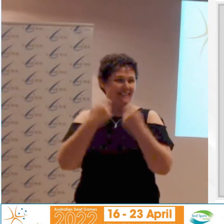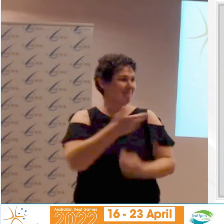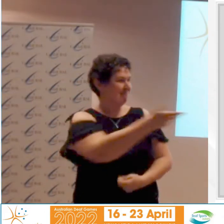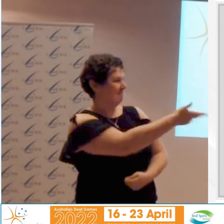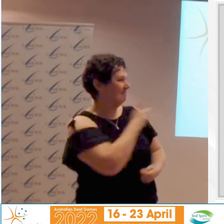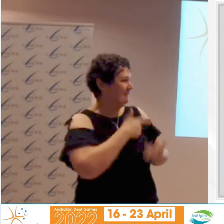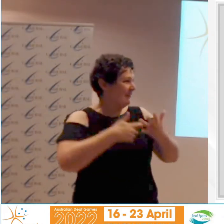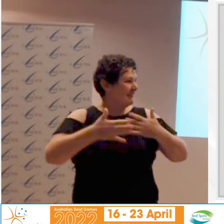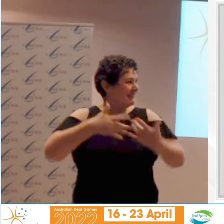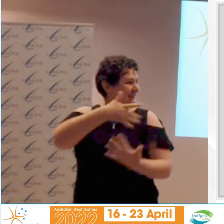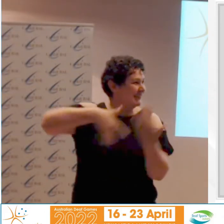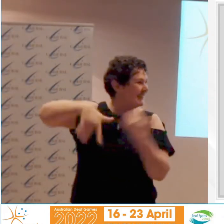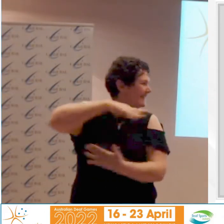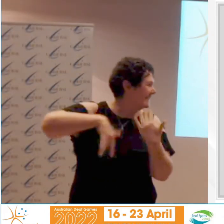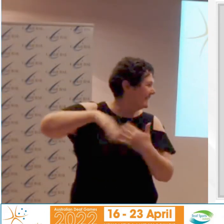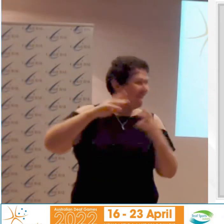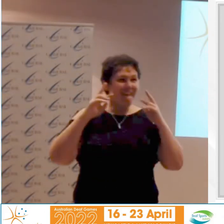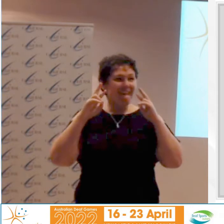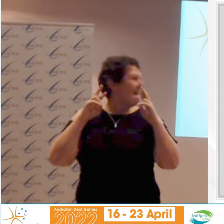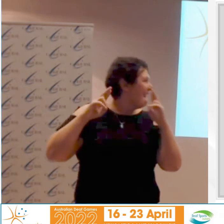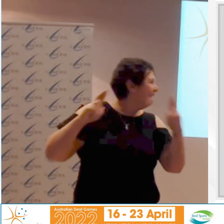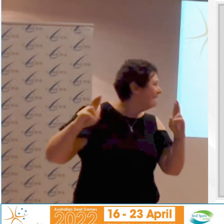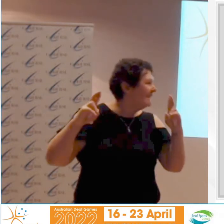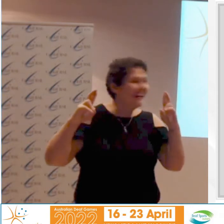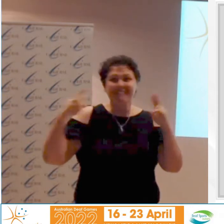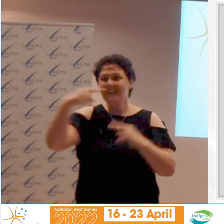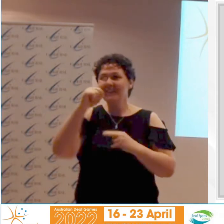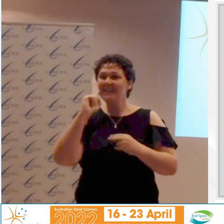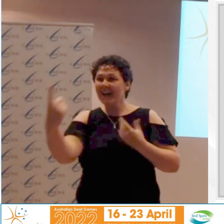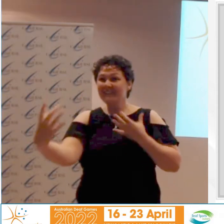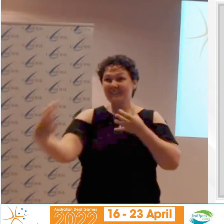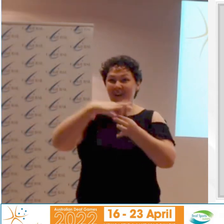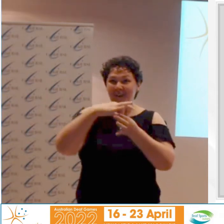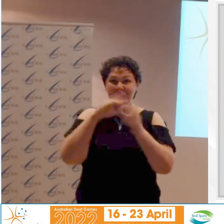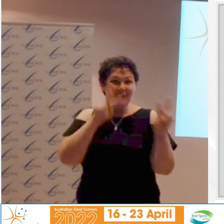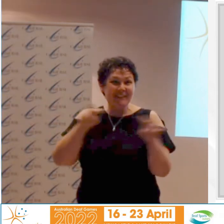um this is an amazing team now i'm so proud of